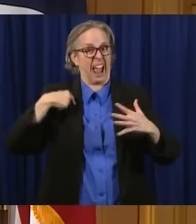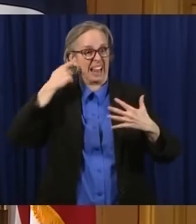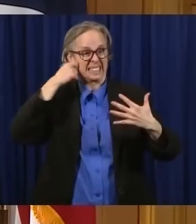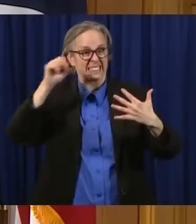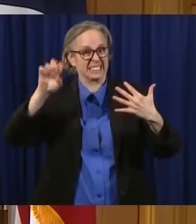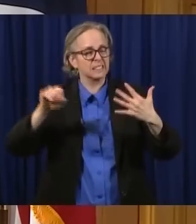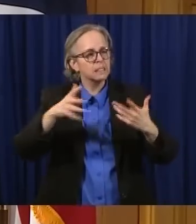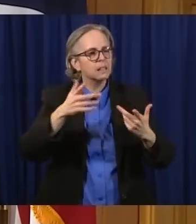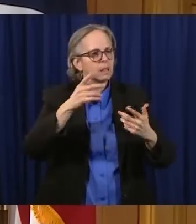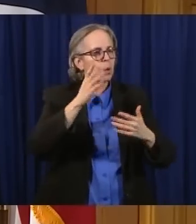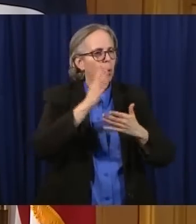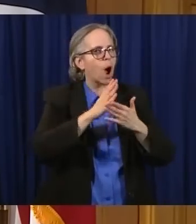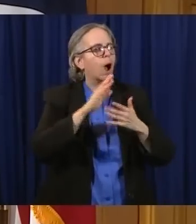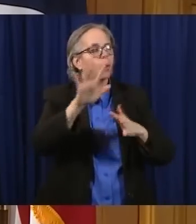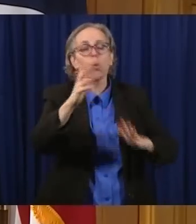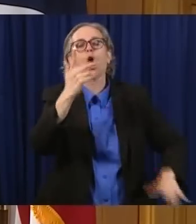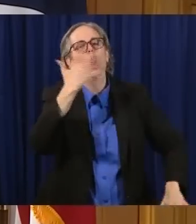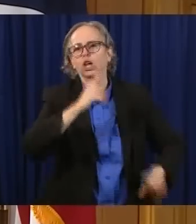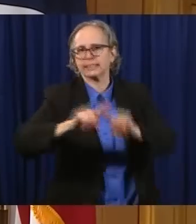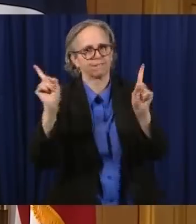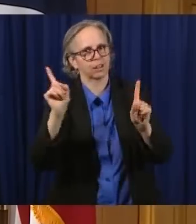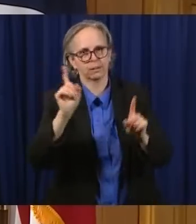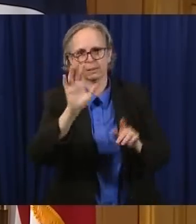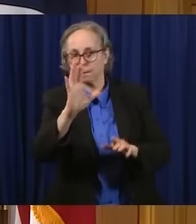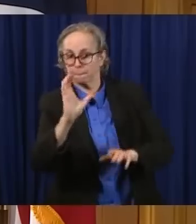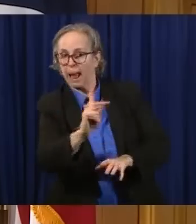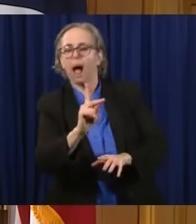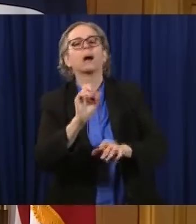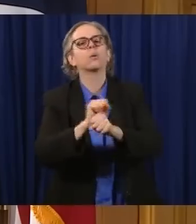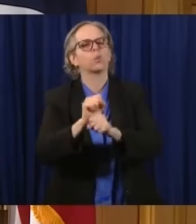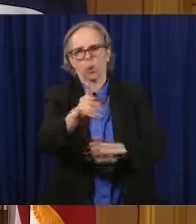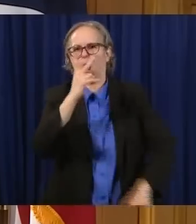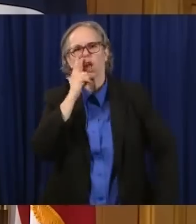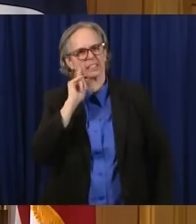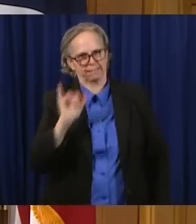YOU'LL SEE A LOT OF SANITIZERS, BARRIERS, DISTANCING.